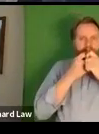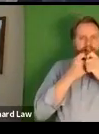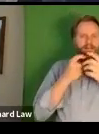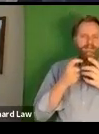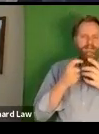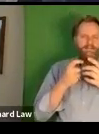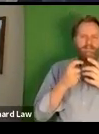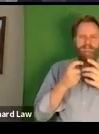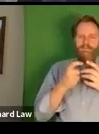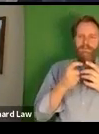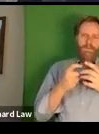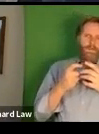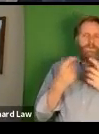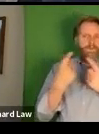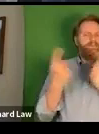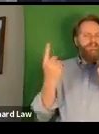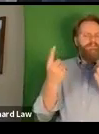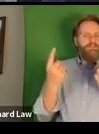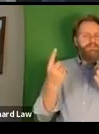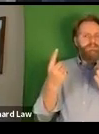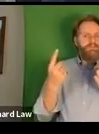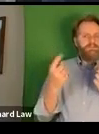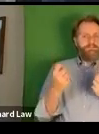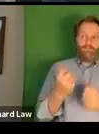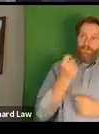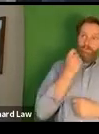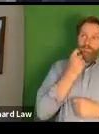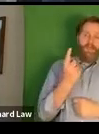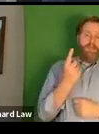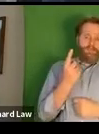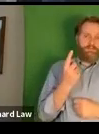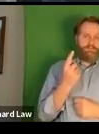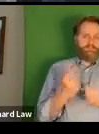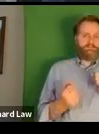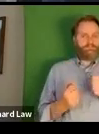made it clear that in the circumstances that ushers in particular find